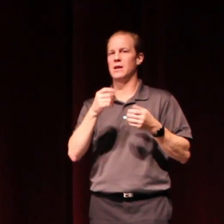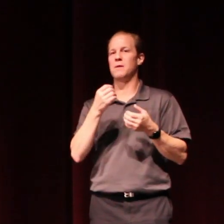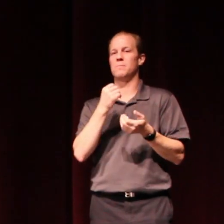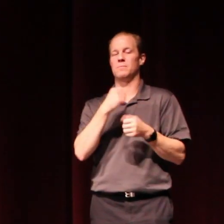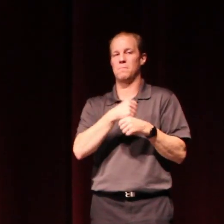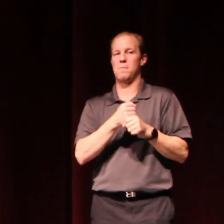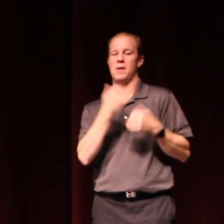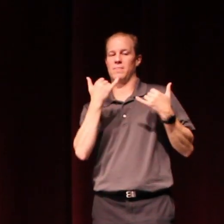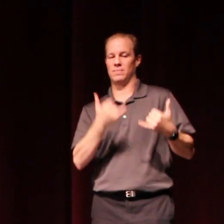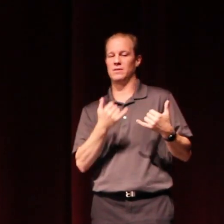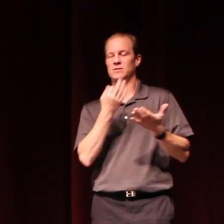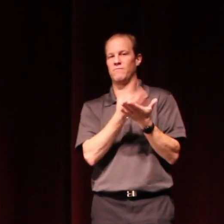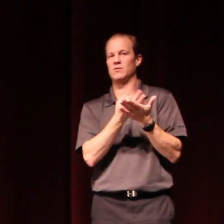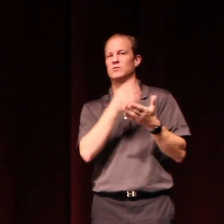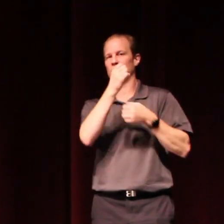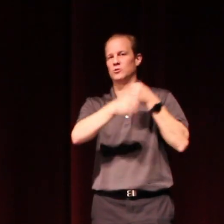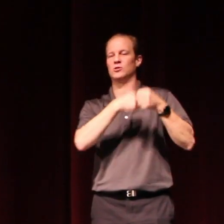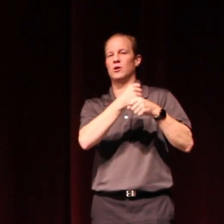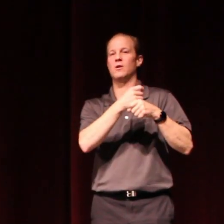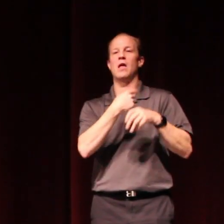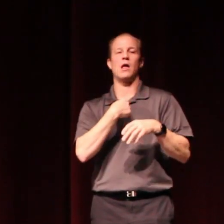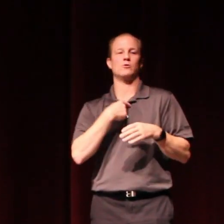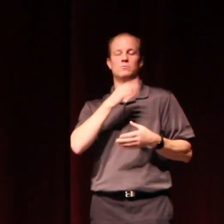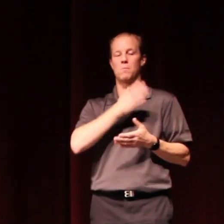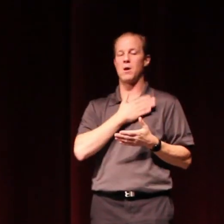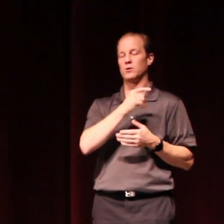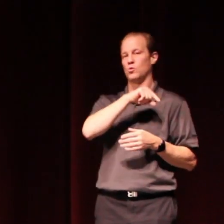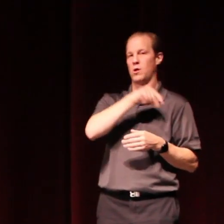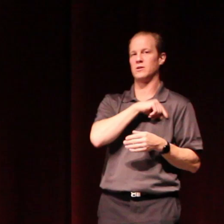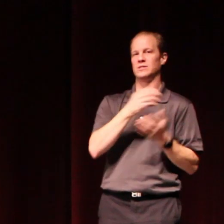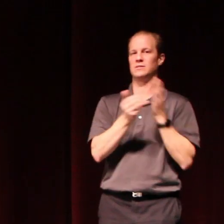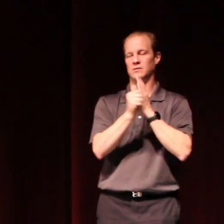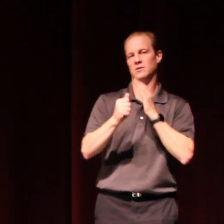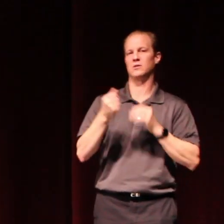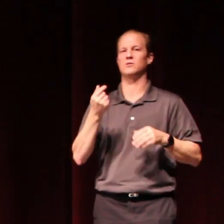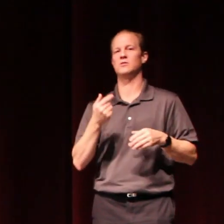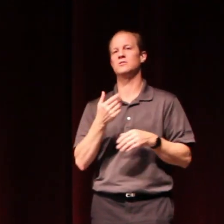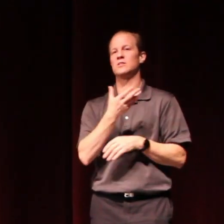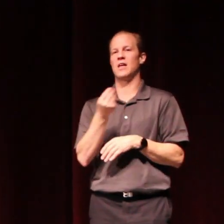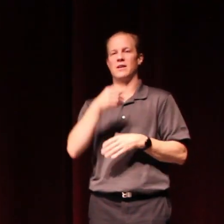will use my qualities and skill set along, with discernment, to rectify and enhance the college